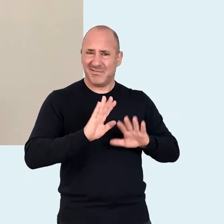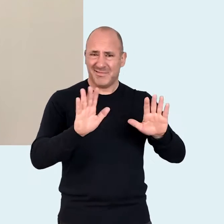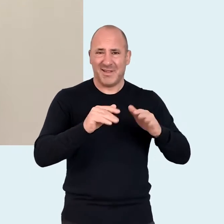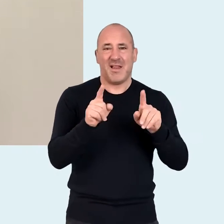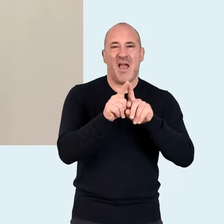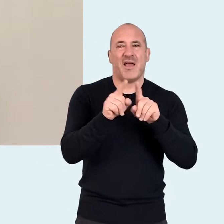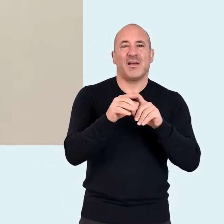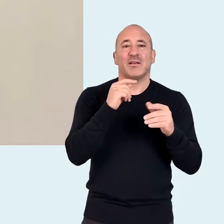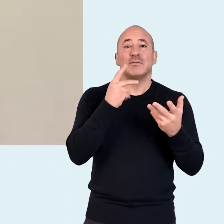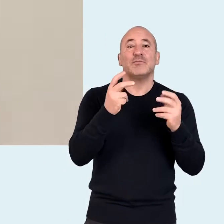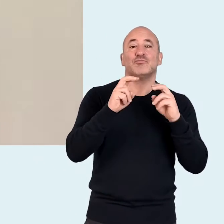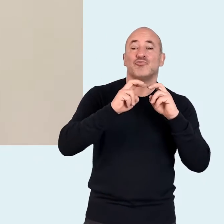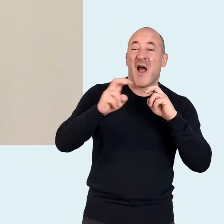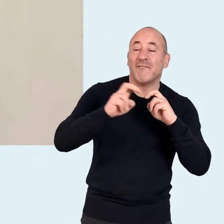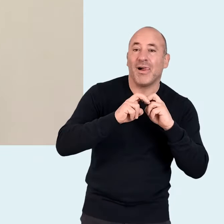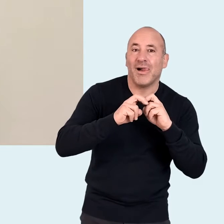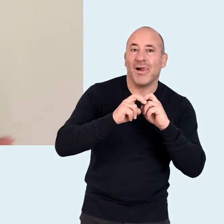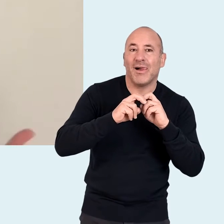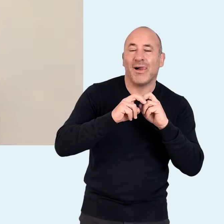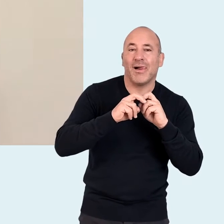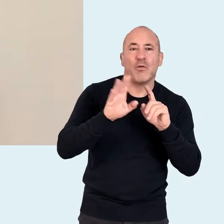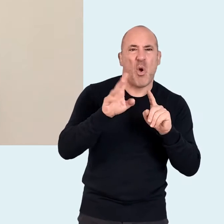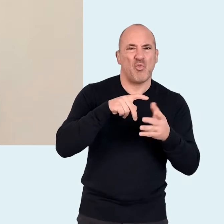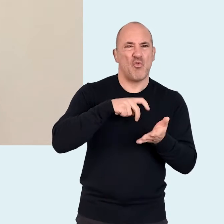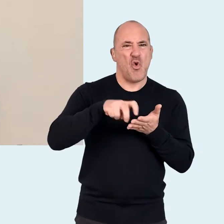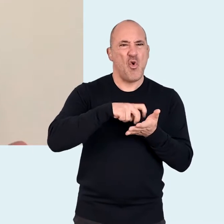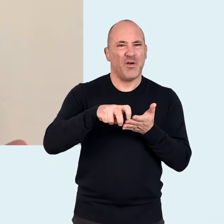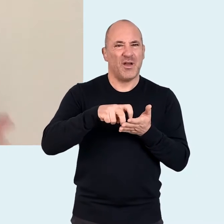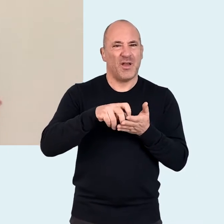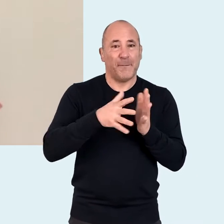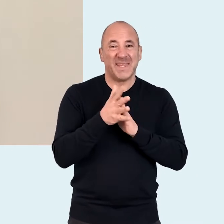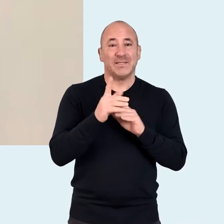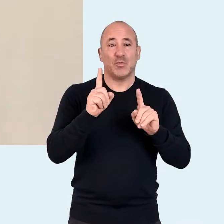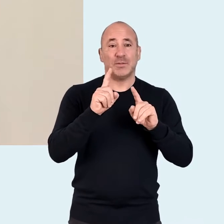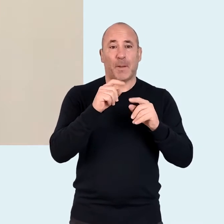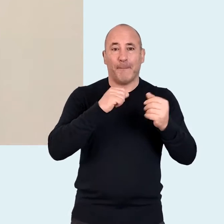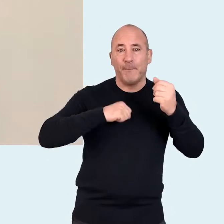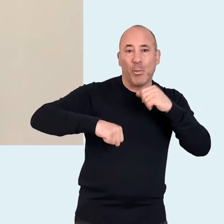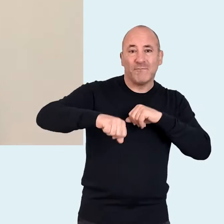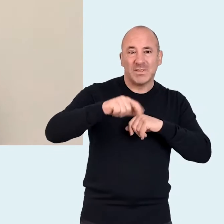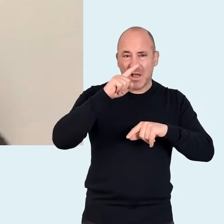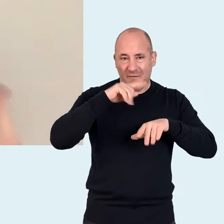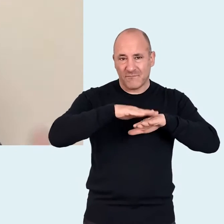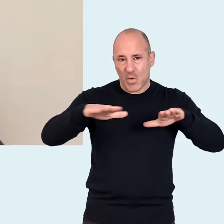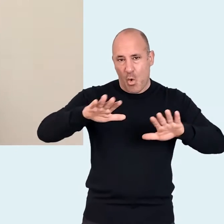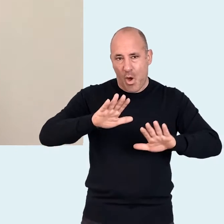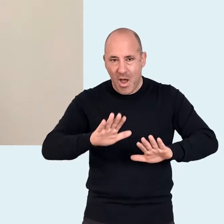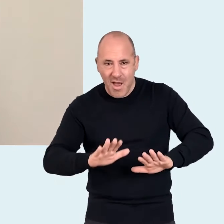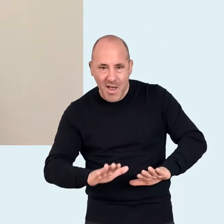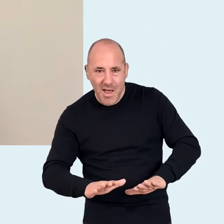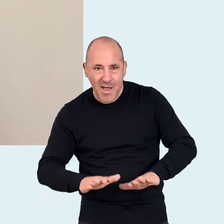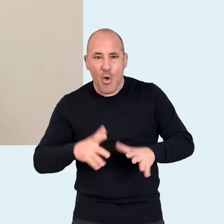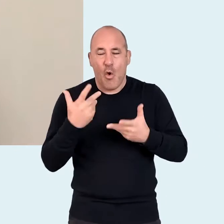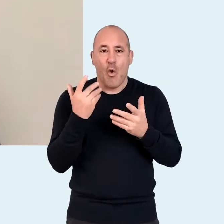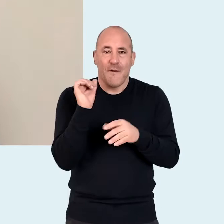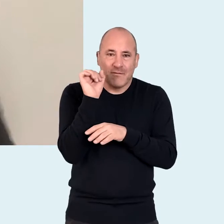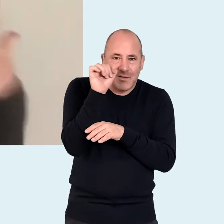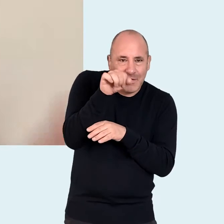people. So, for example, you could say travel rather than walk, you could describe a movement